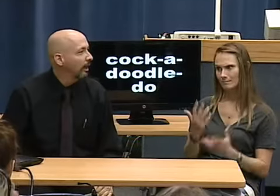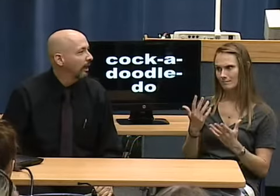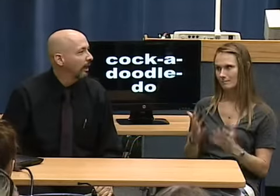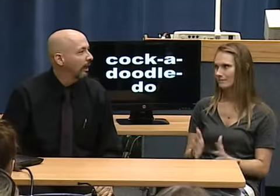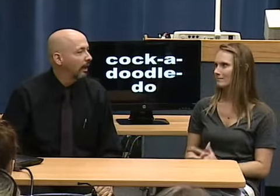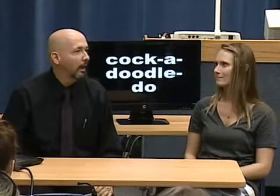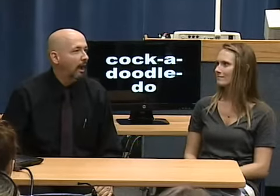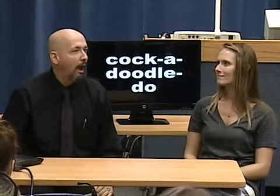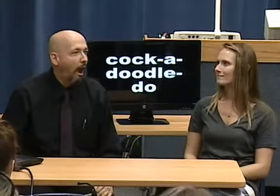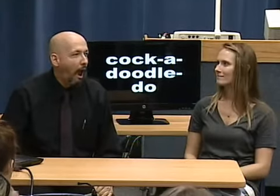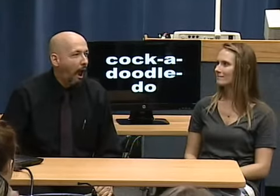I don't know.